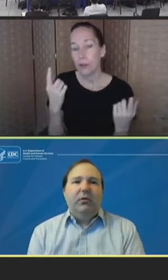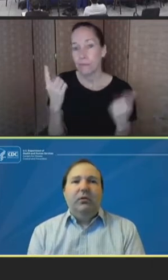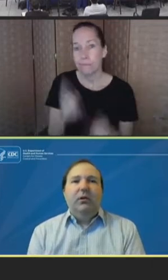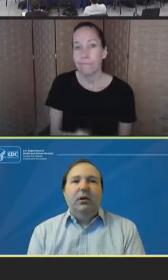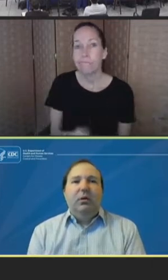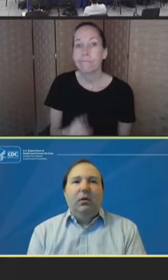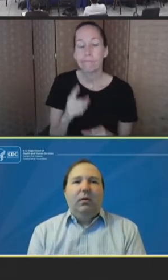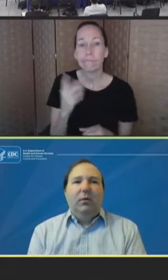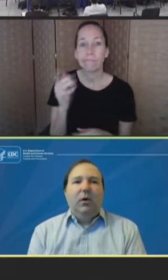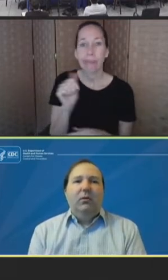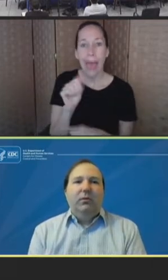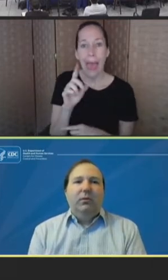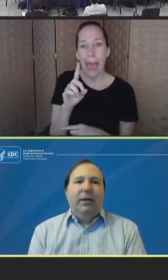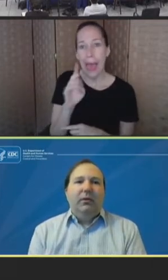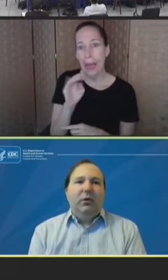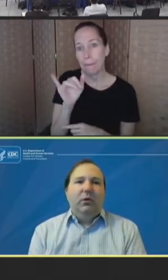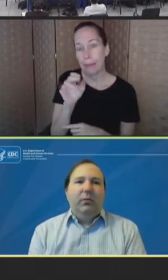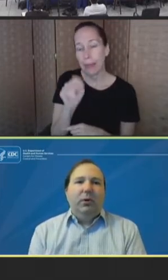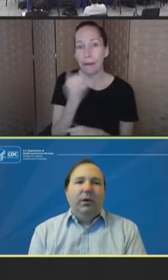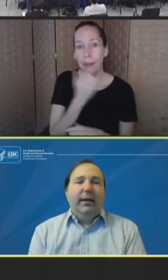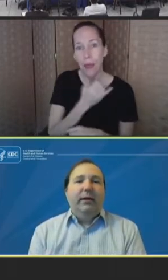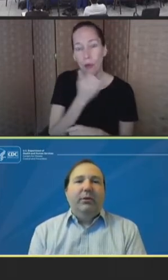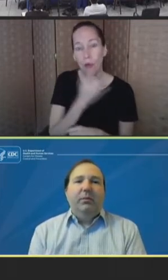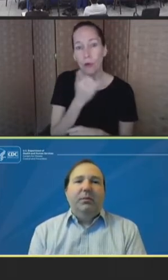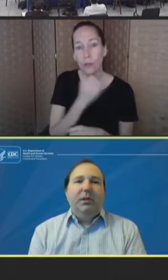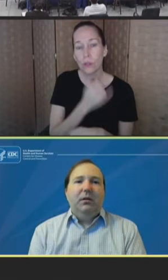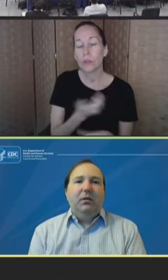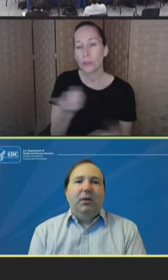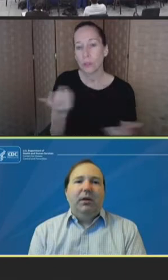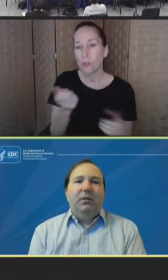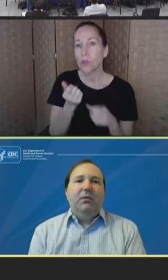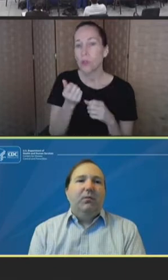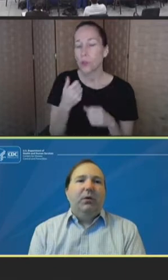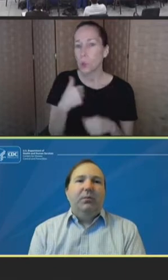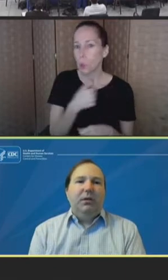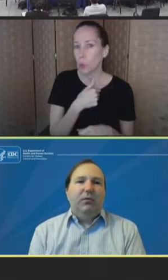are called for mandatory reporting, and they actually represent approximately 40 percent of